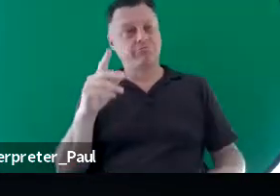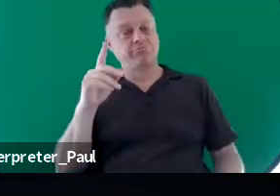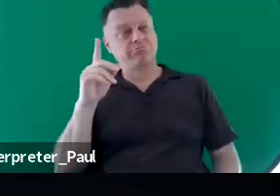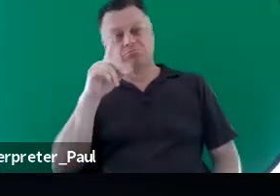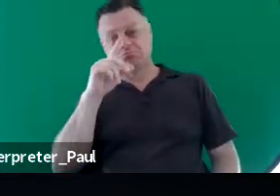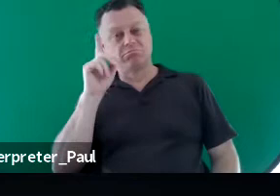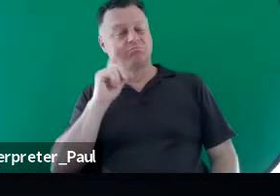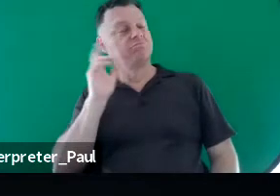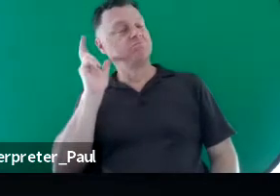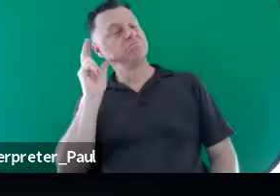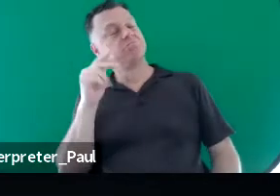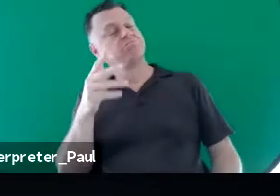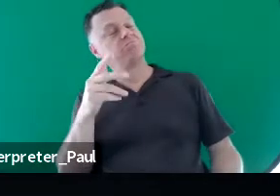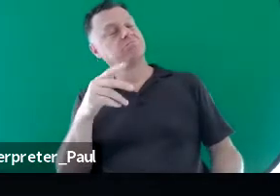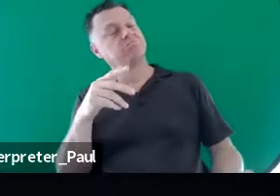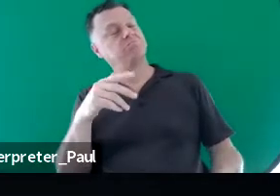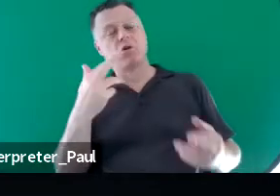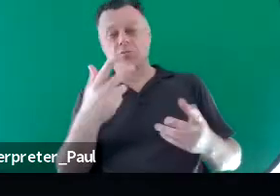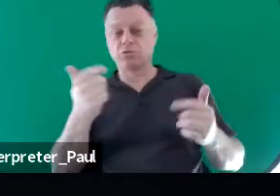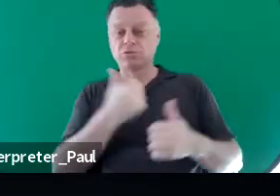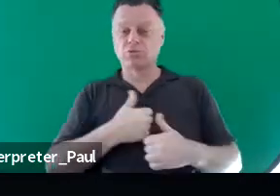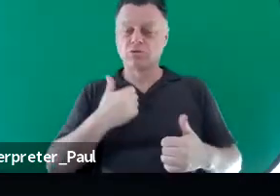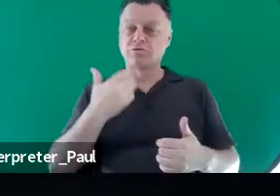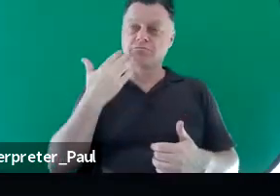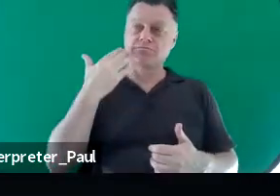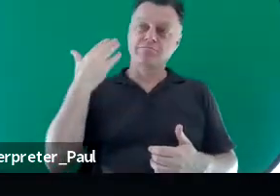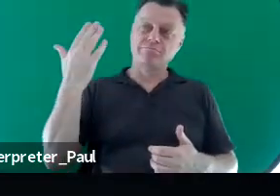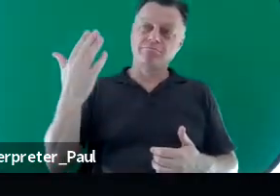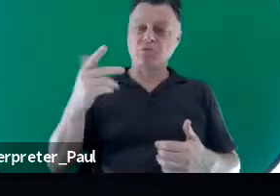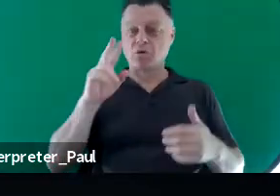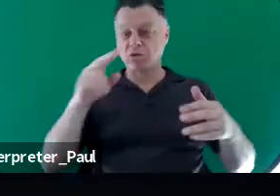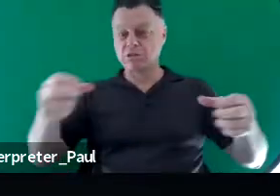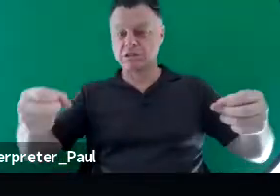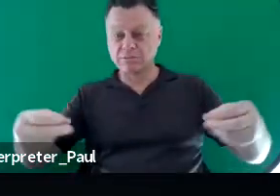Hopefully you will enjoy the conversation or the - watch the captions but there won't be